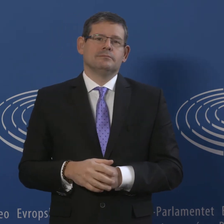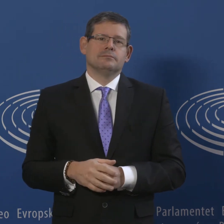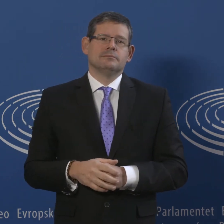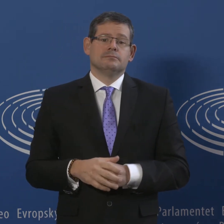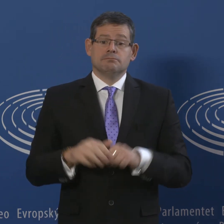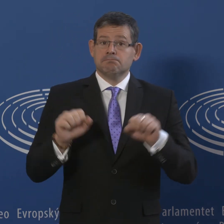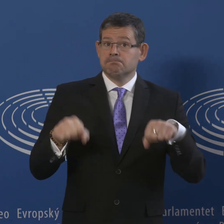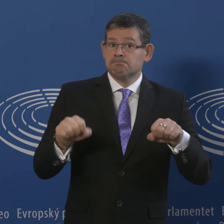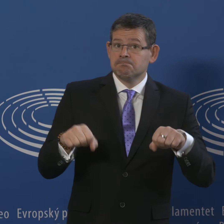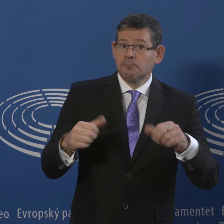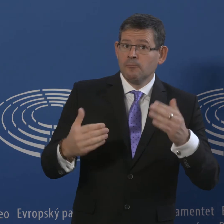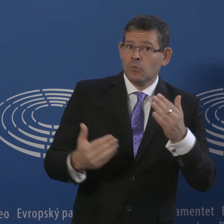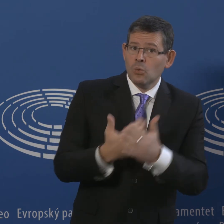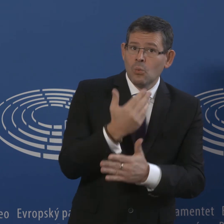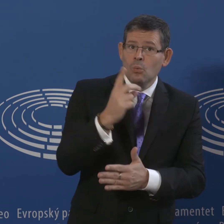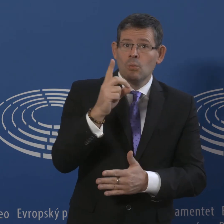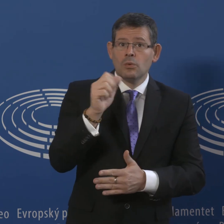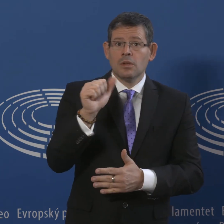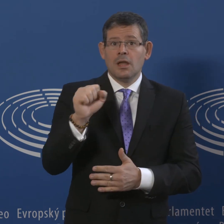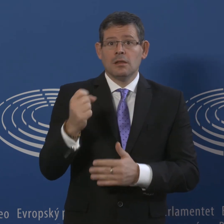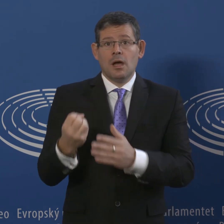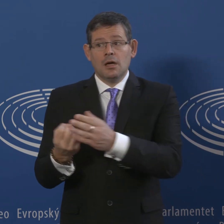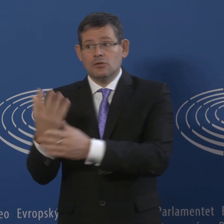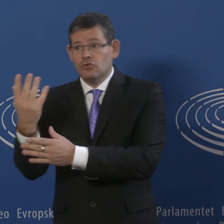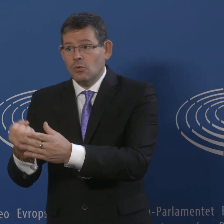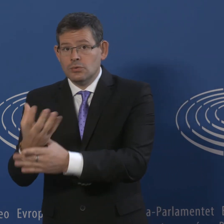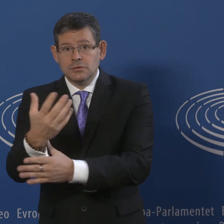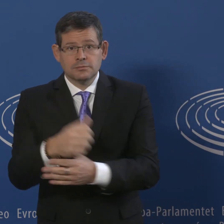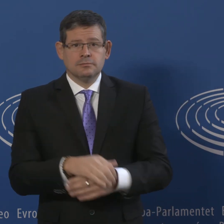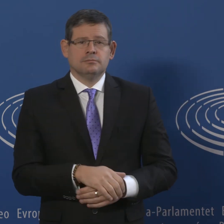availability of new data sources,